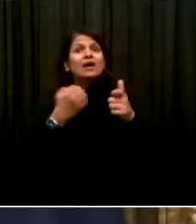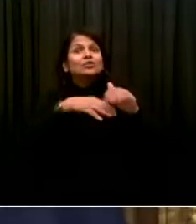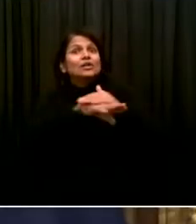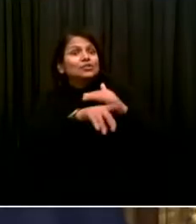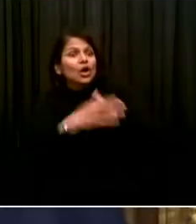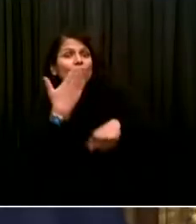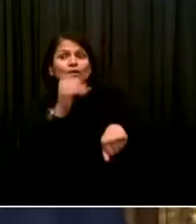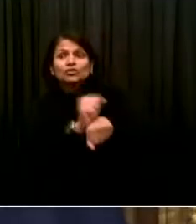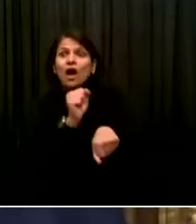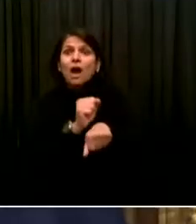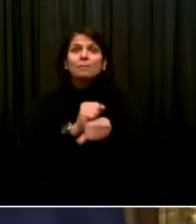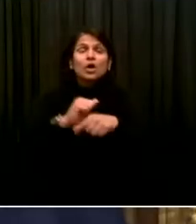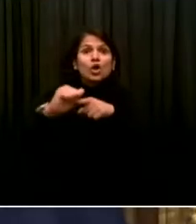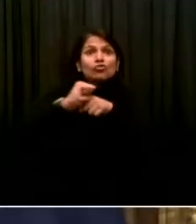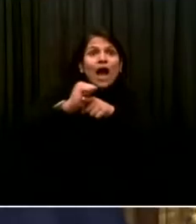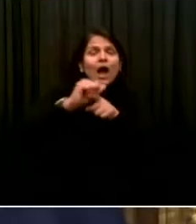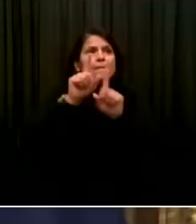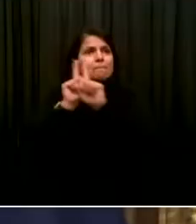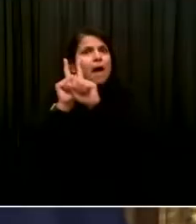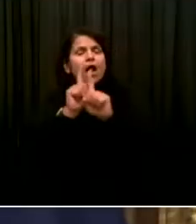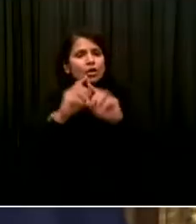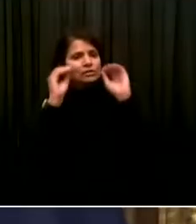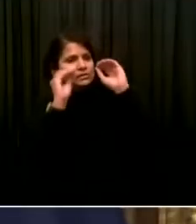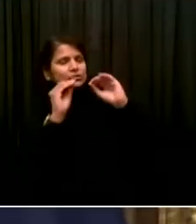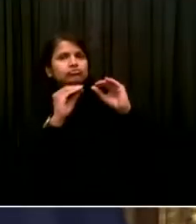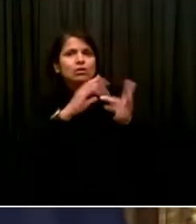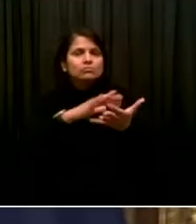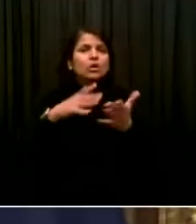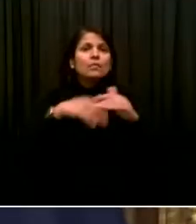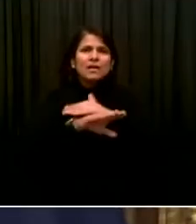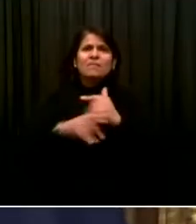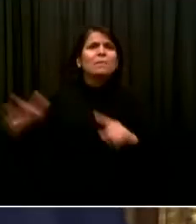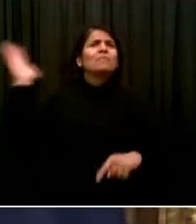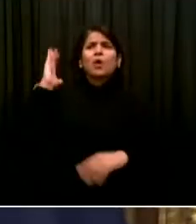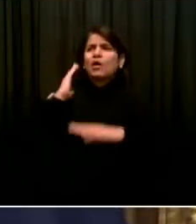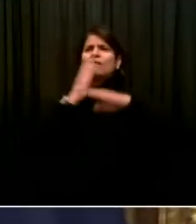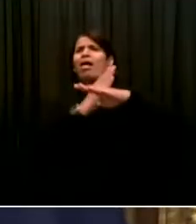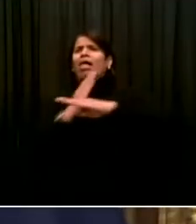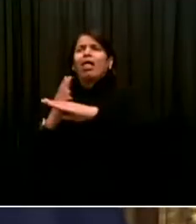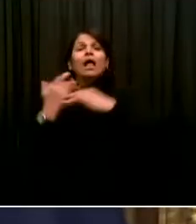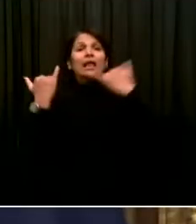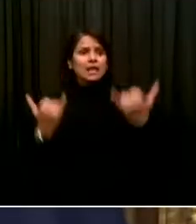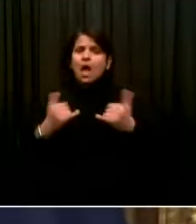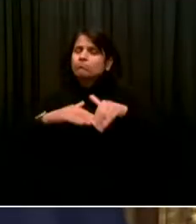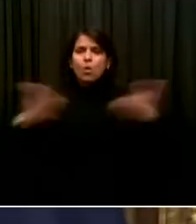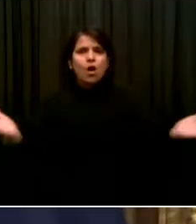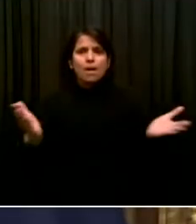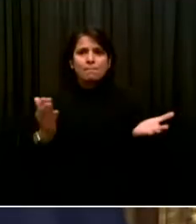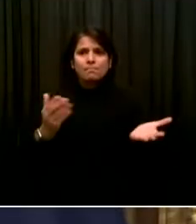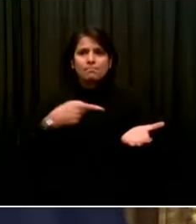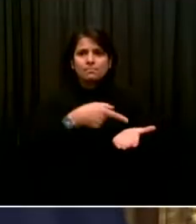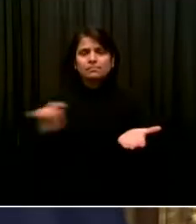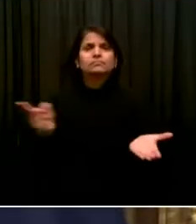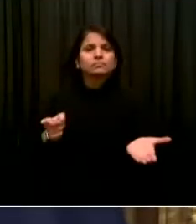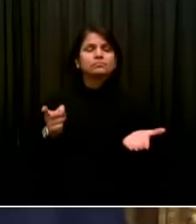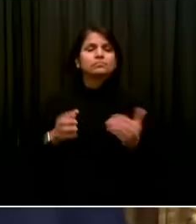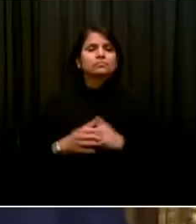STARTED COMMUNITIES, INSURING RESIDENTS HAVE ACCESS TO GOOD JOBS AND APPRENTICESHIPS. SOCIAL SERVICES